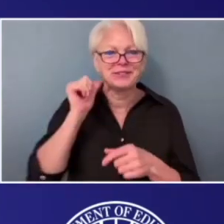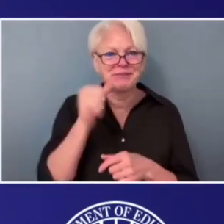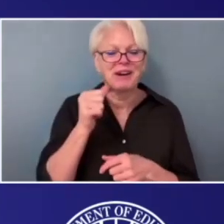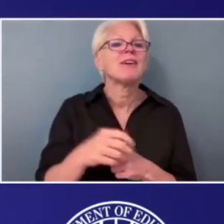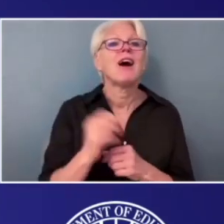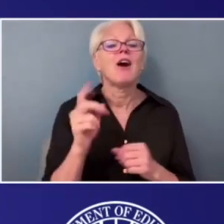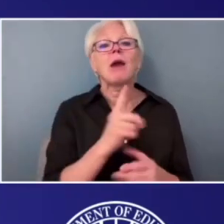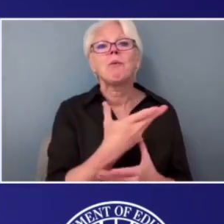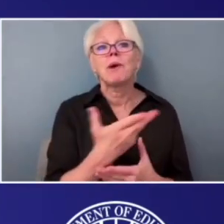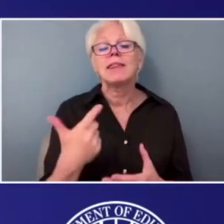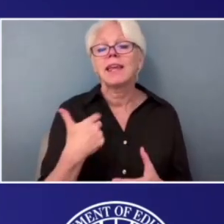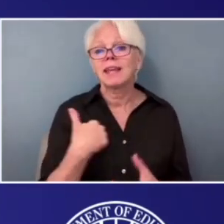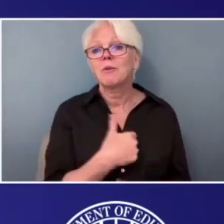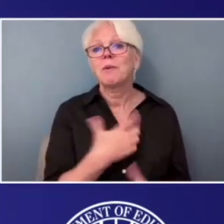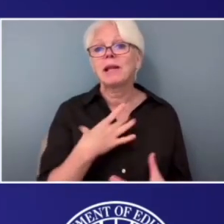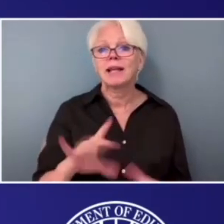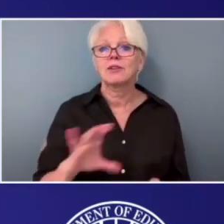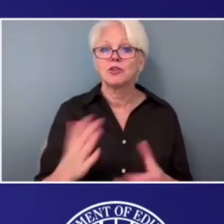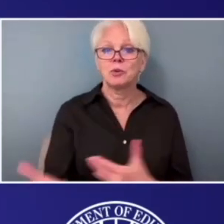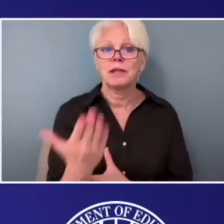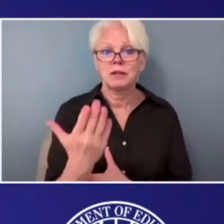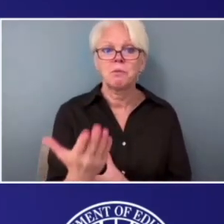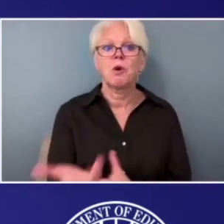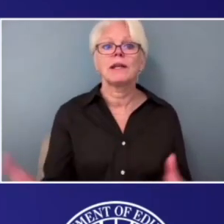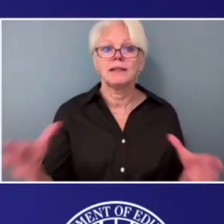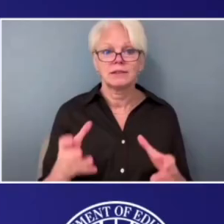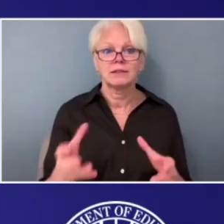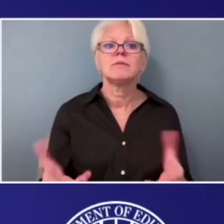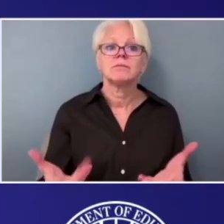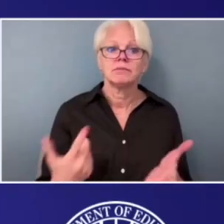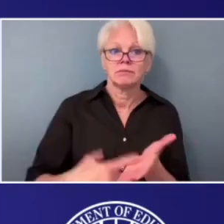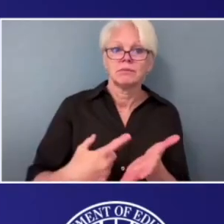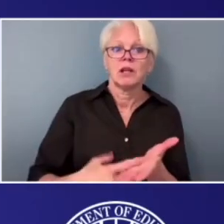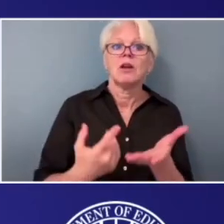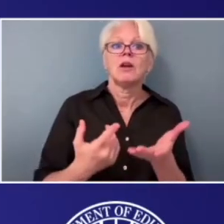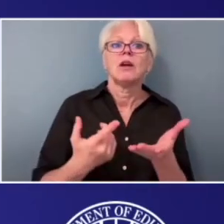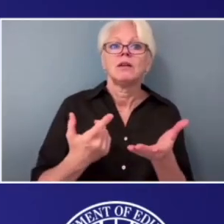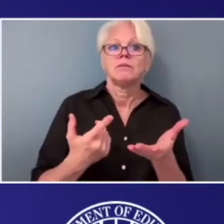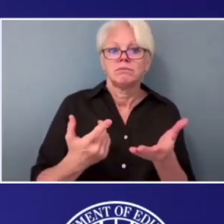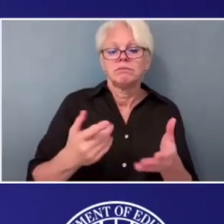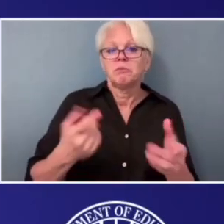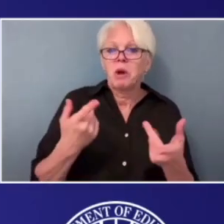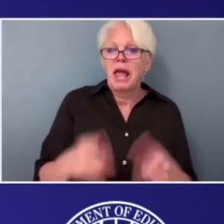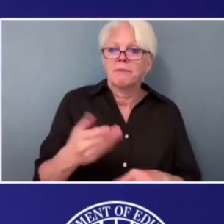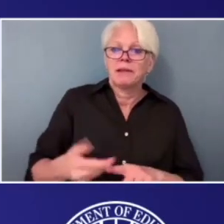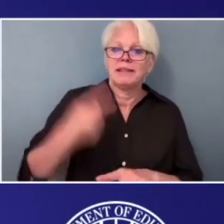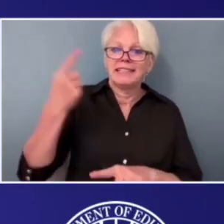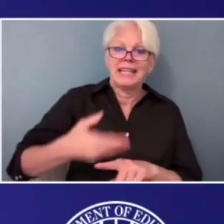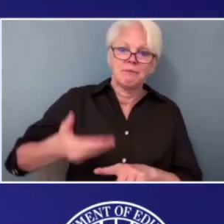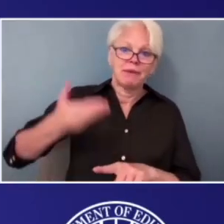in the morning is regroup and talk a little bit about the business from the day before that was left outstanding.